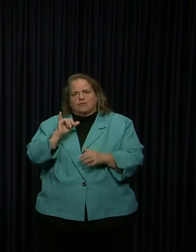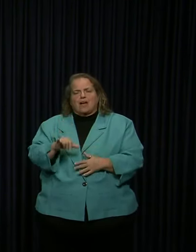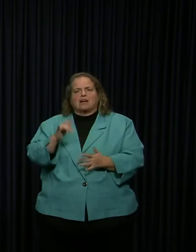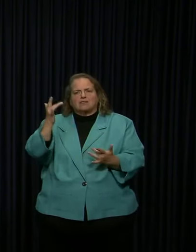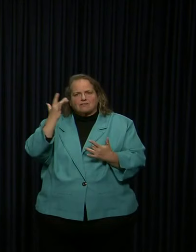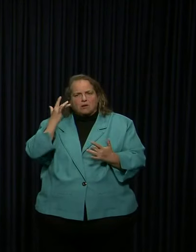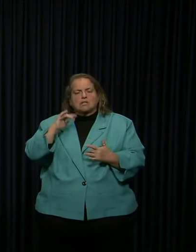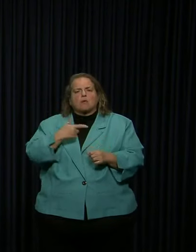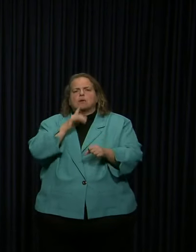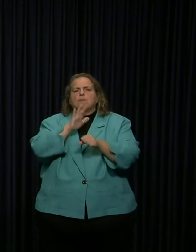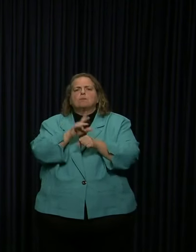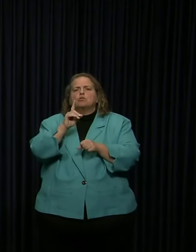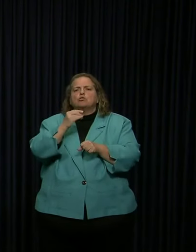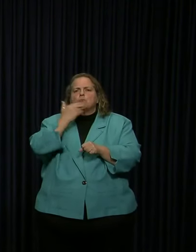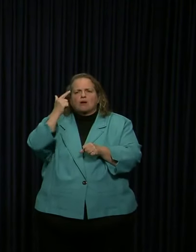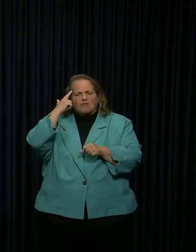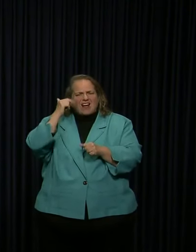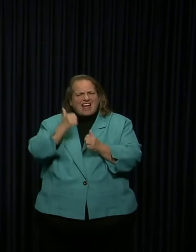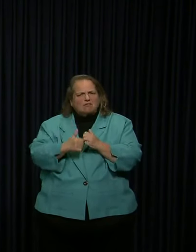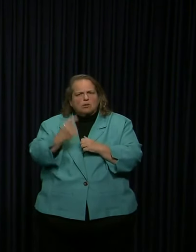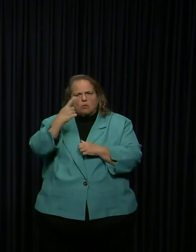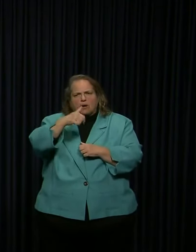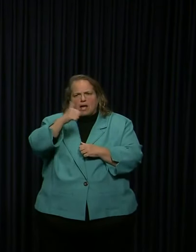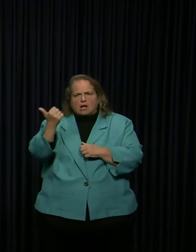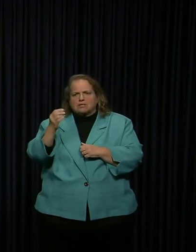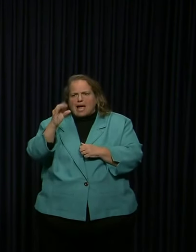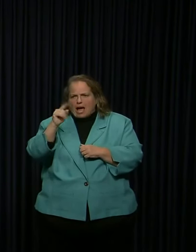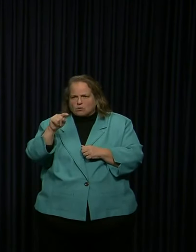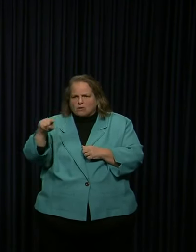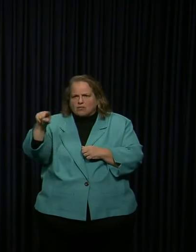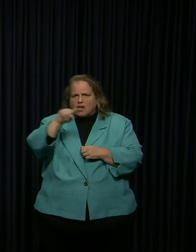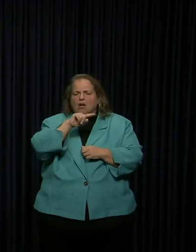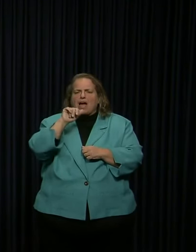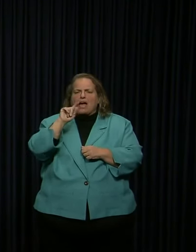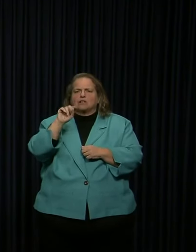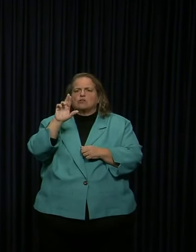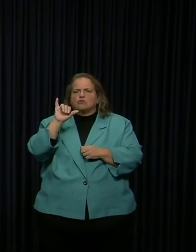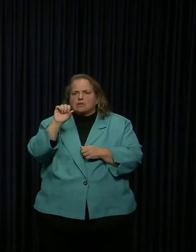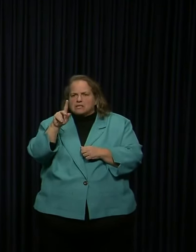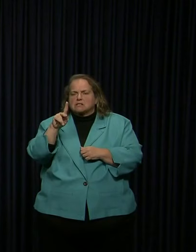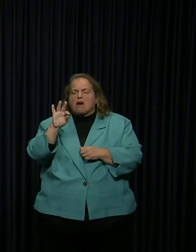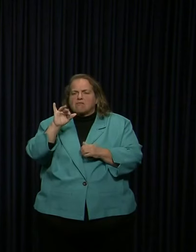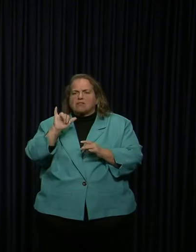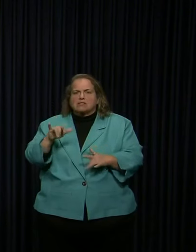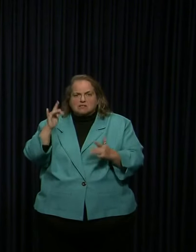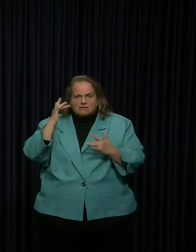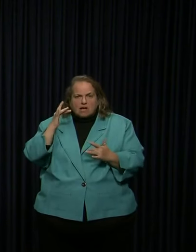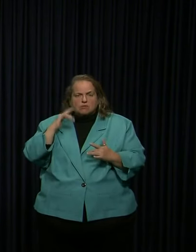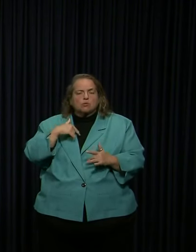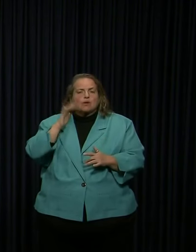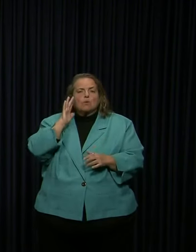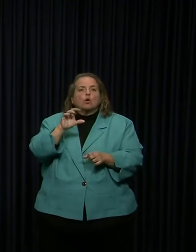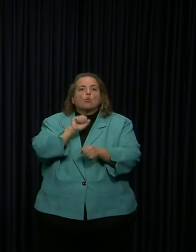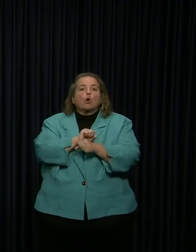THEM BY OUR ACTIONS AND BY ENSURING THAT WE'RE PROTECTING EVERYONE ELSE THAT IS OUT THERE.